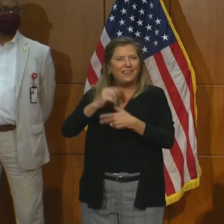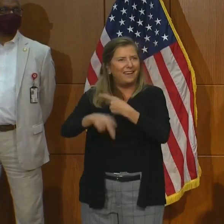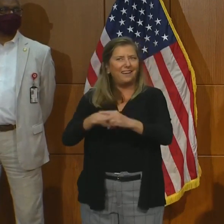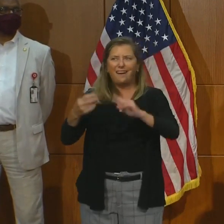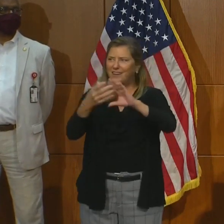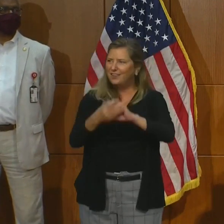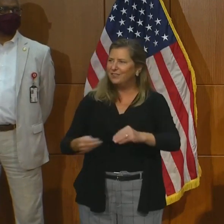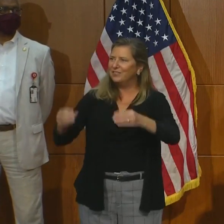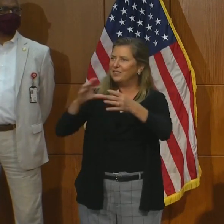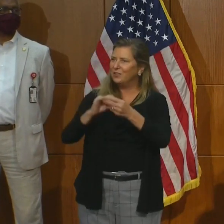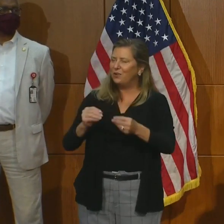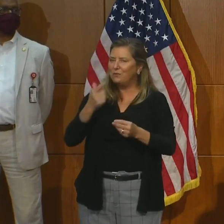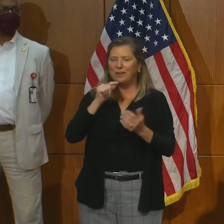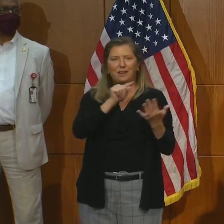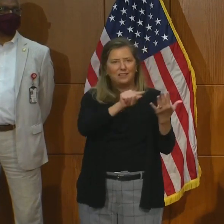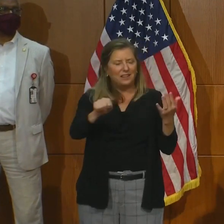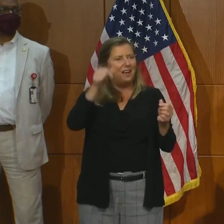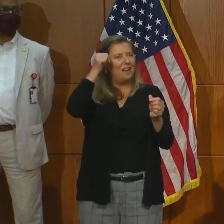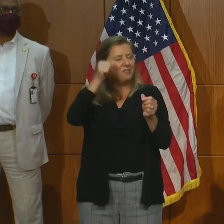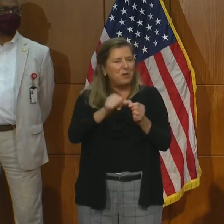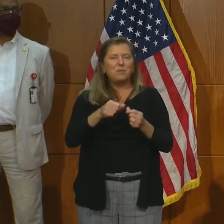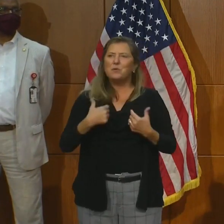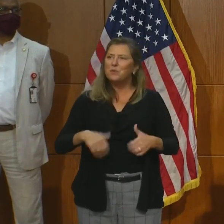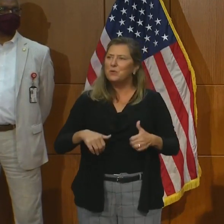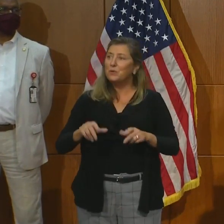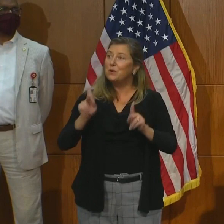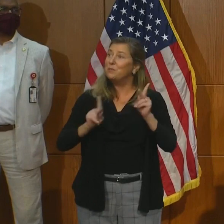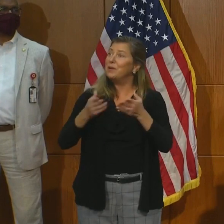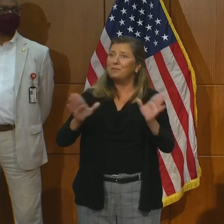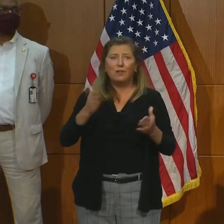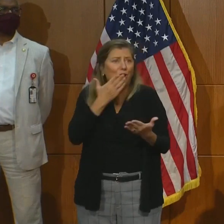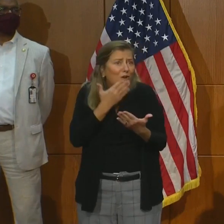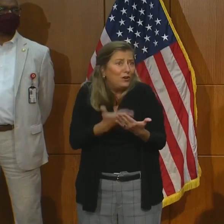LEARNING. TO HEAR STORIES LIKE THESE WE ALL NEED TO HEAR